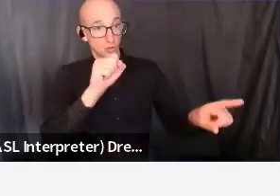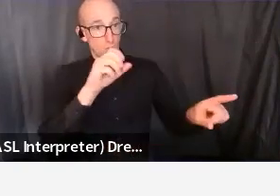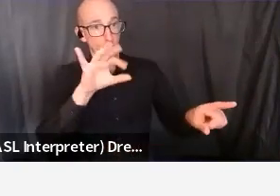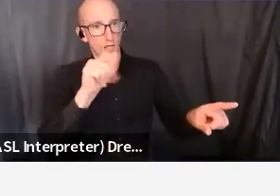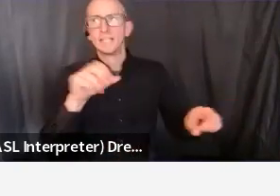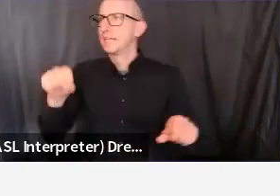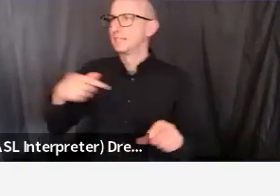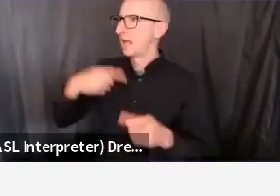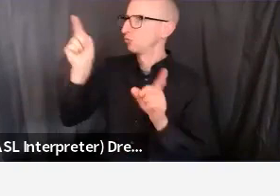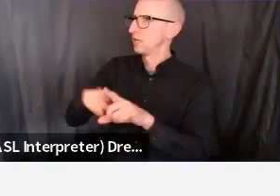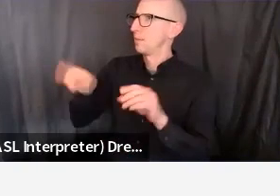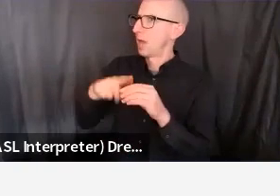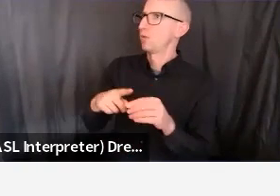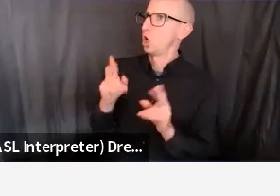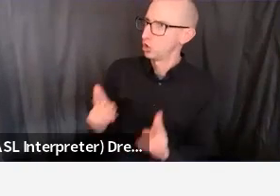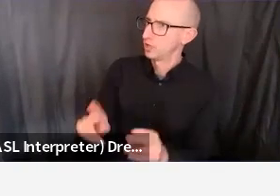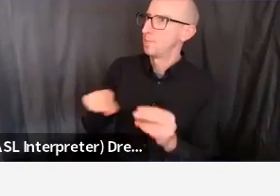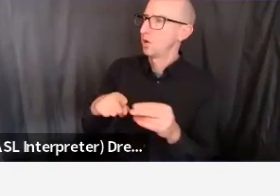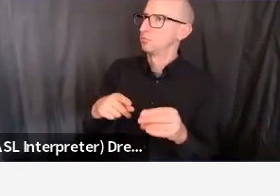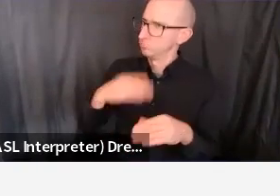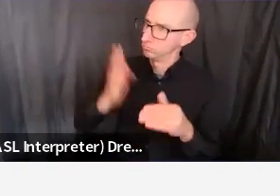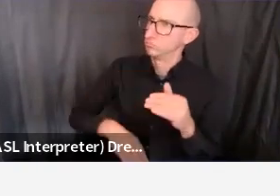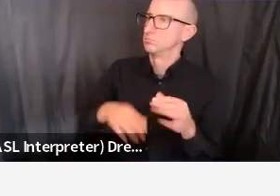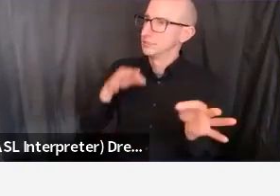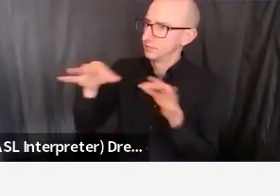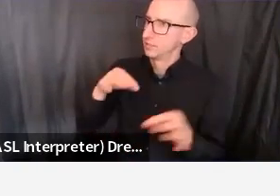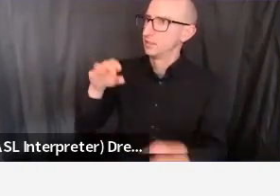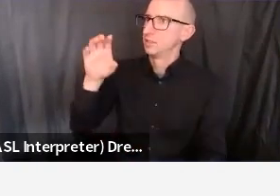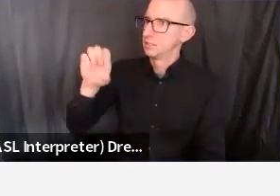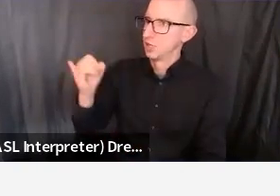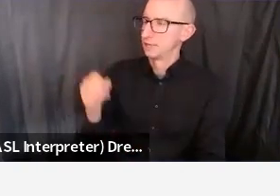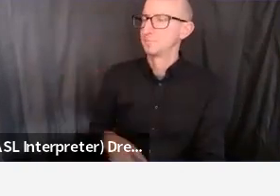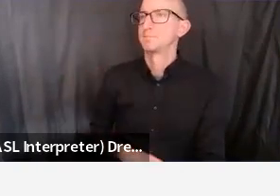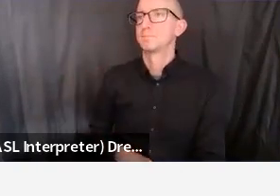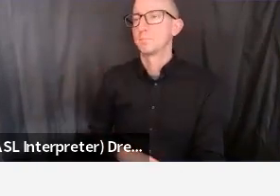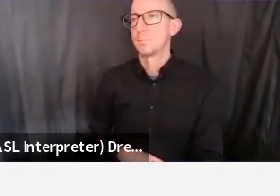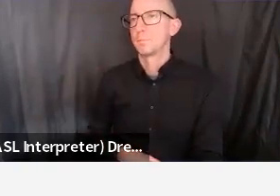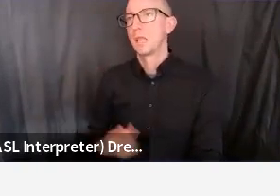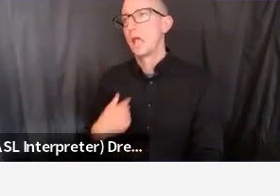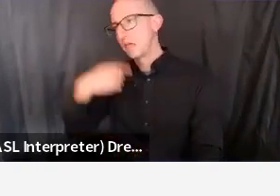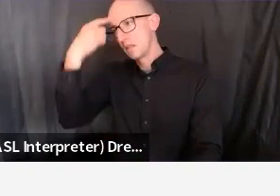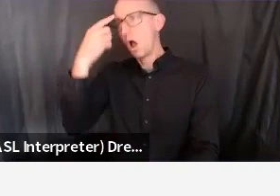Harold both mentioned, you can visit our Ports Initiative searchable tables to learn about additional funding opportunities.